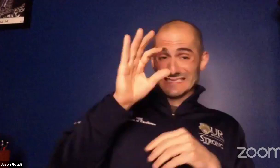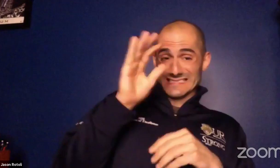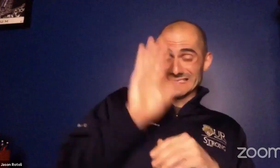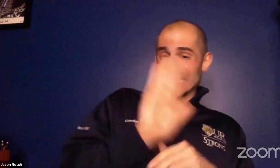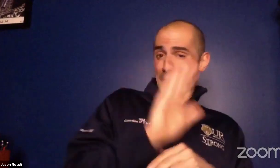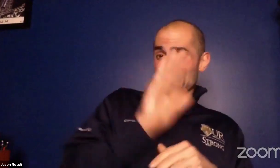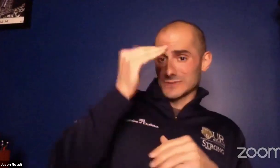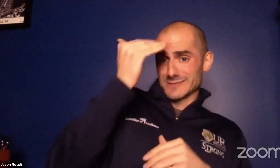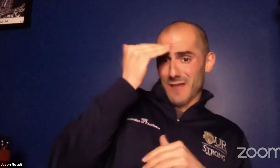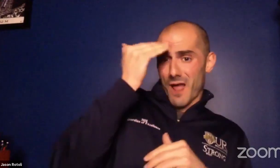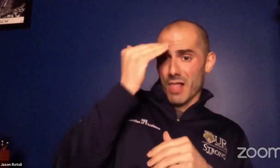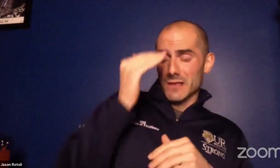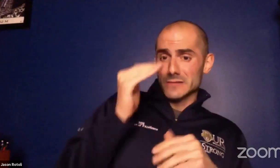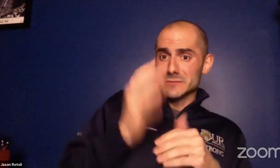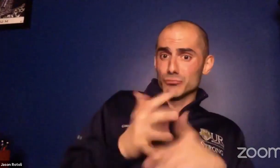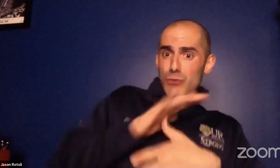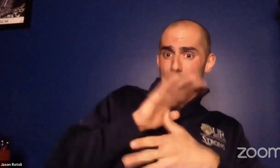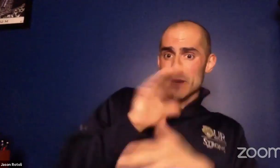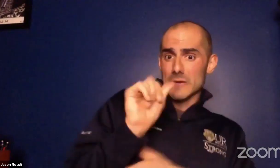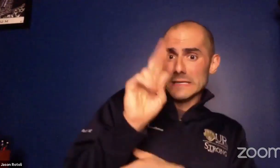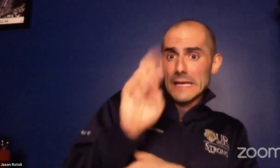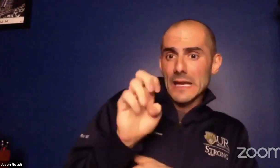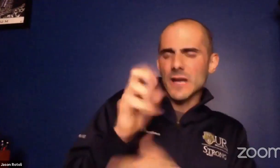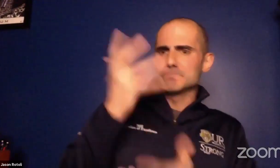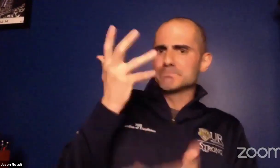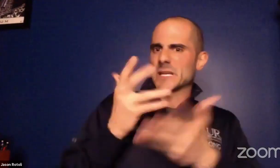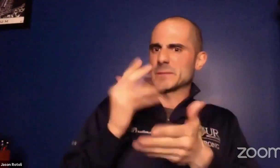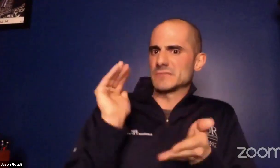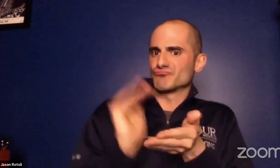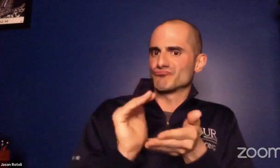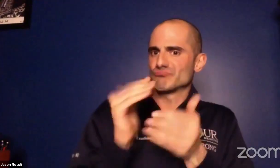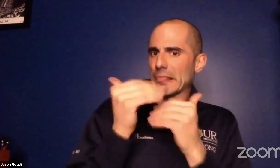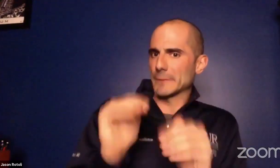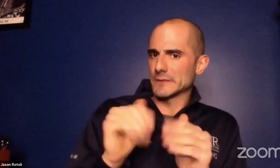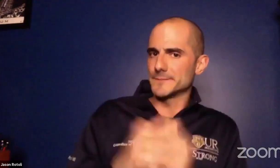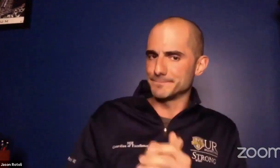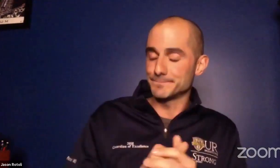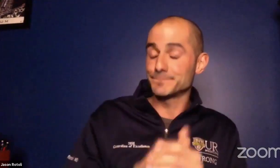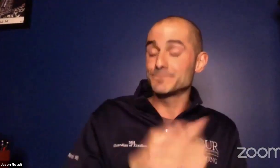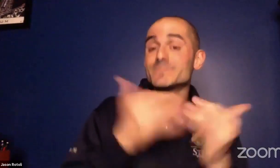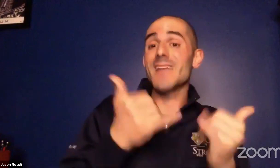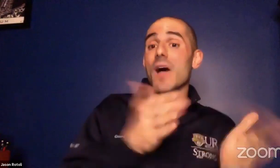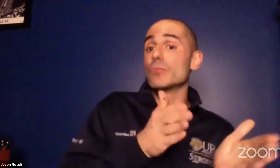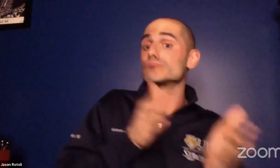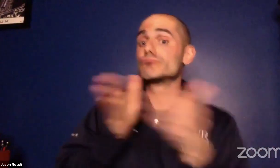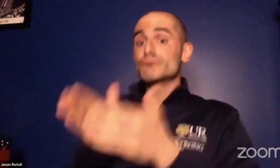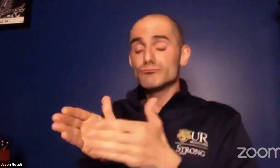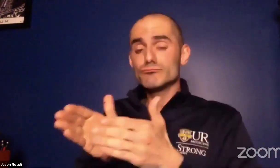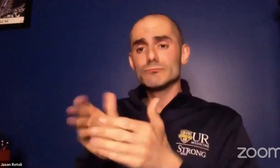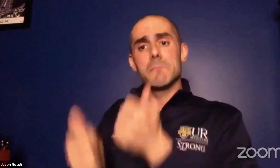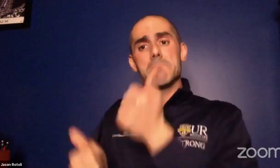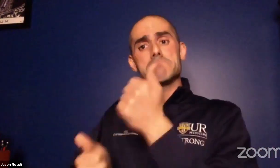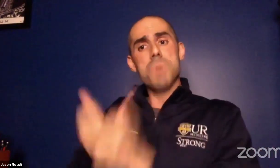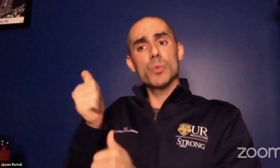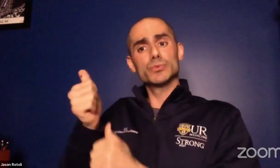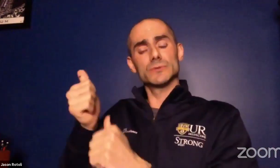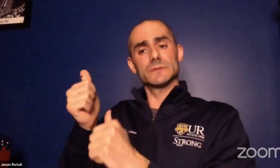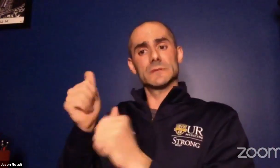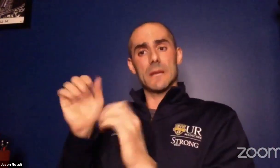certified at that point. So the... So they might not have had the experience with primary care